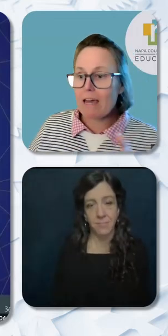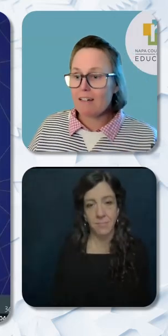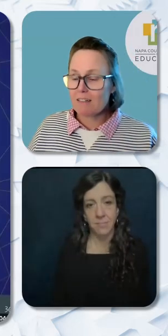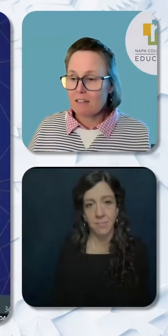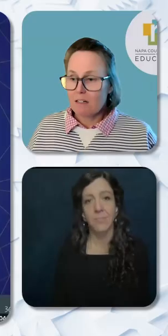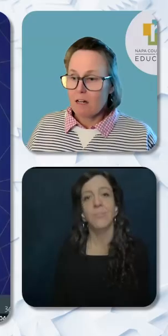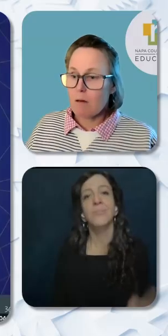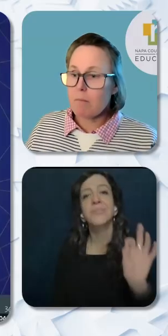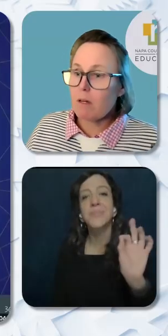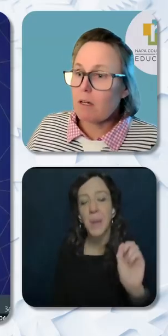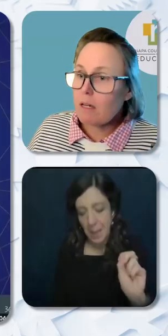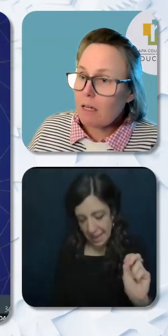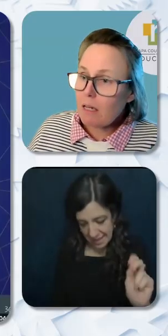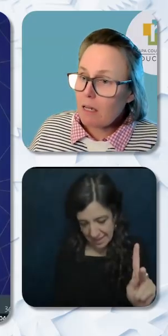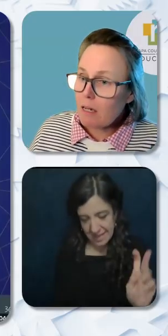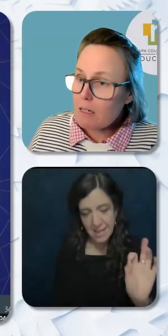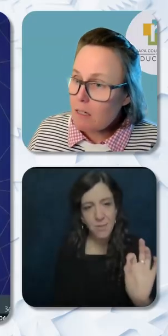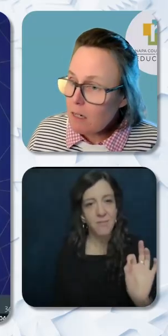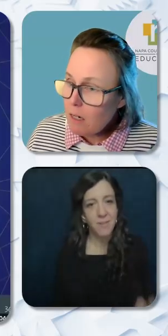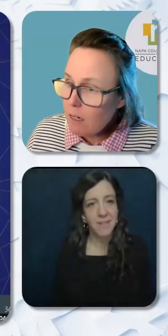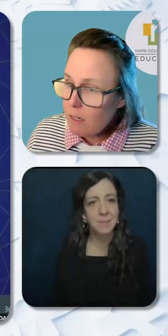Oh, okay. And,